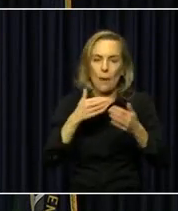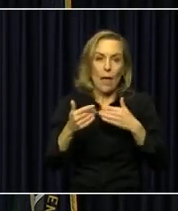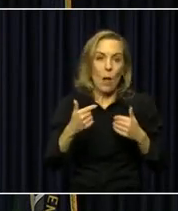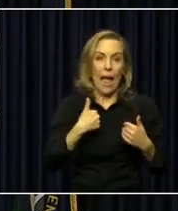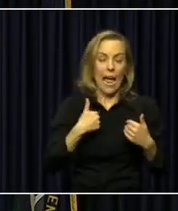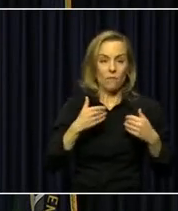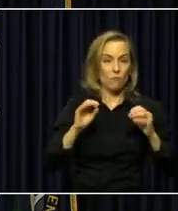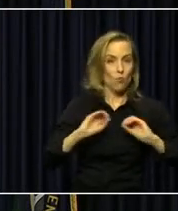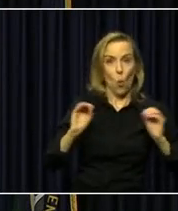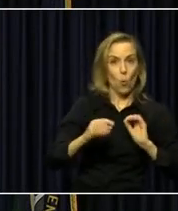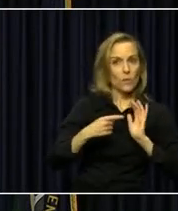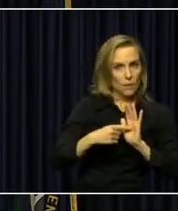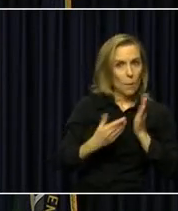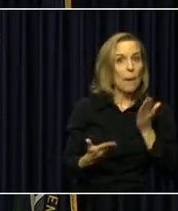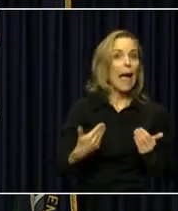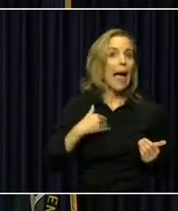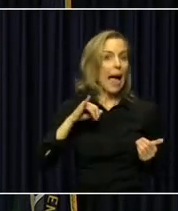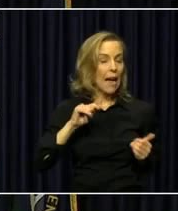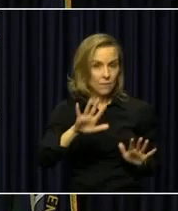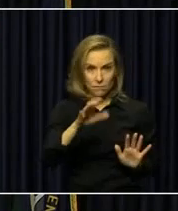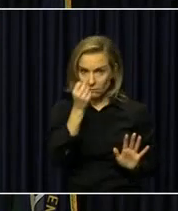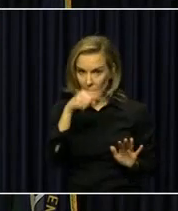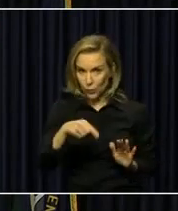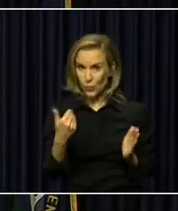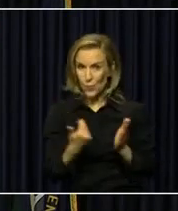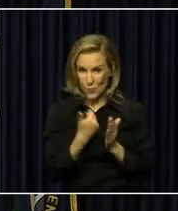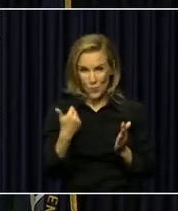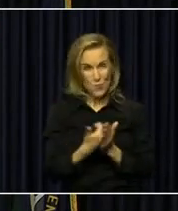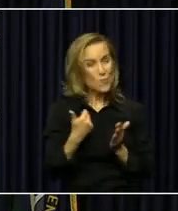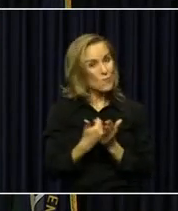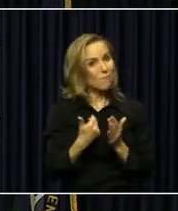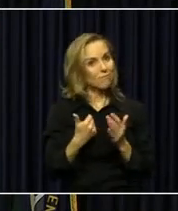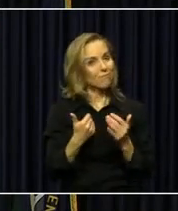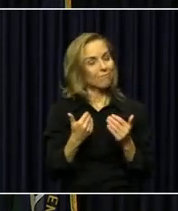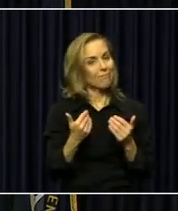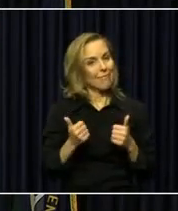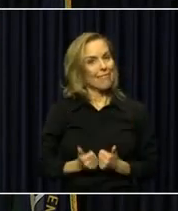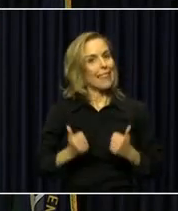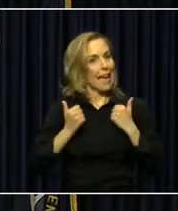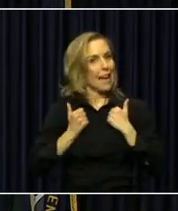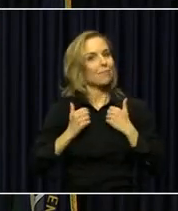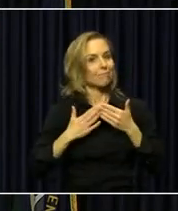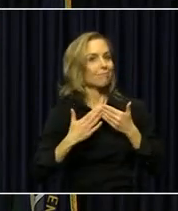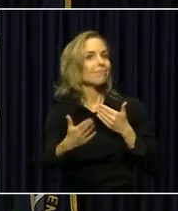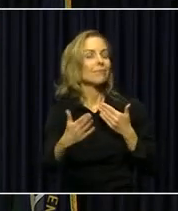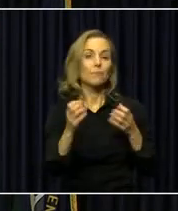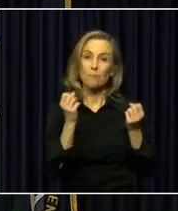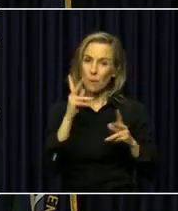HAVE TO PUT THE TEST IN TO TRANSPORT IT TO BE TESTED.